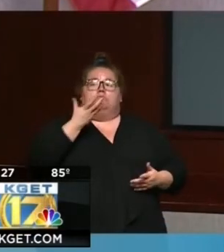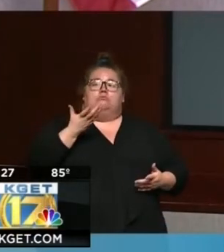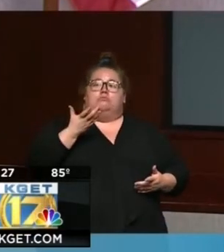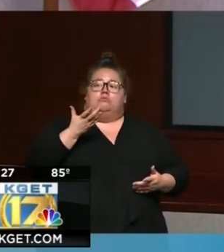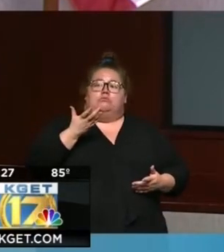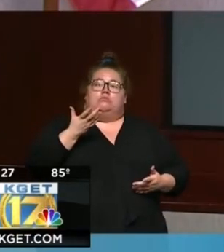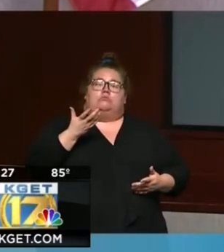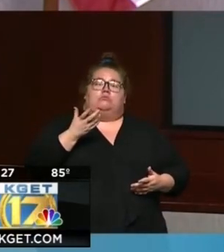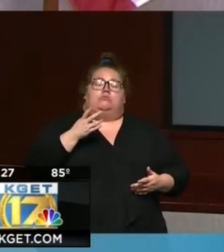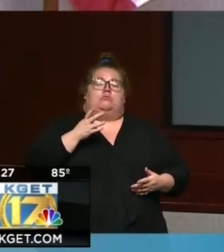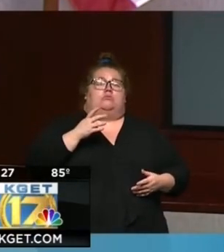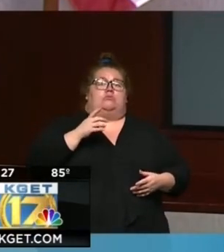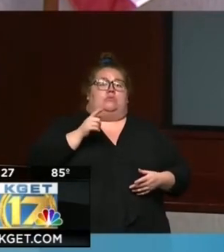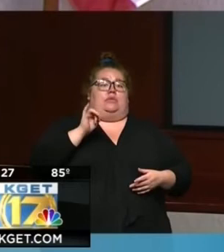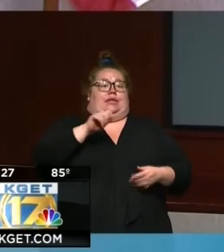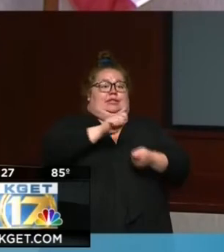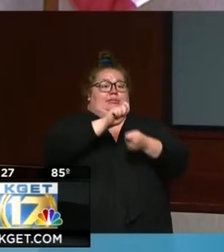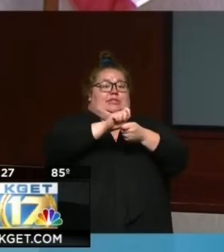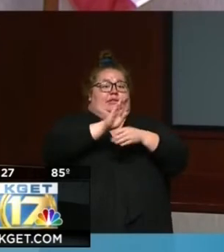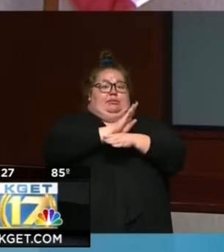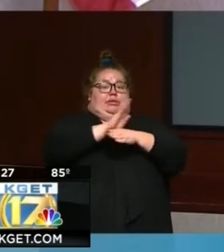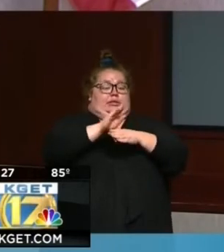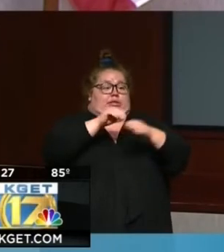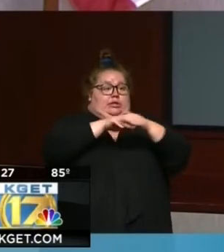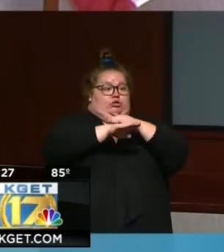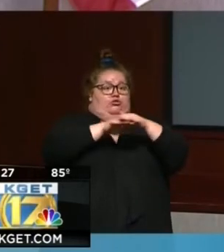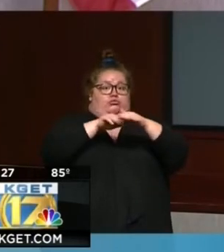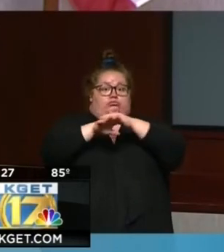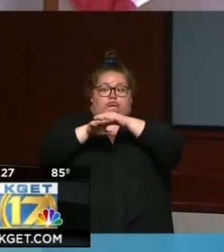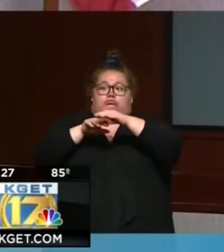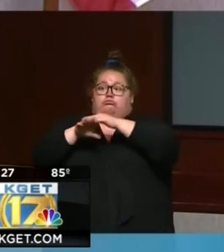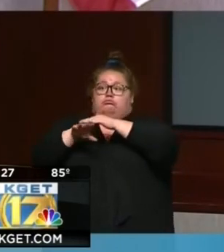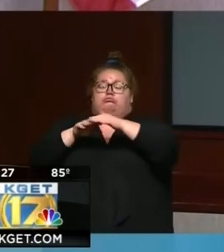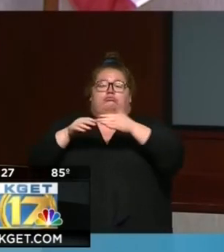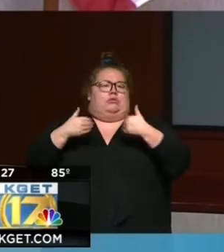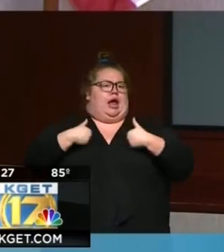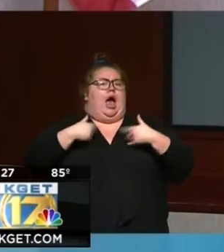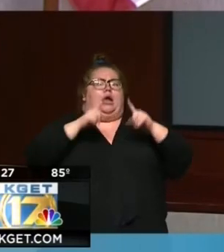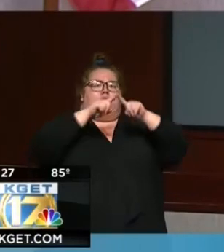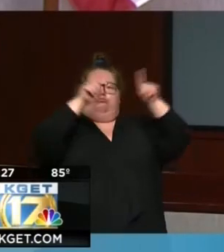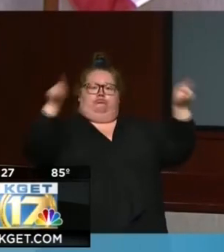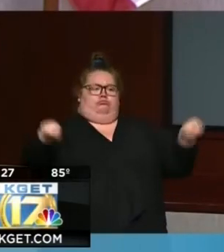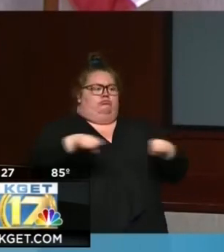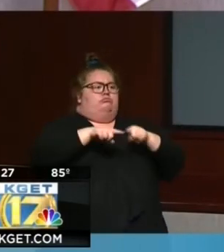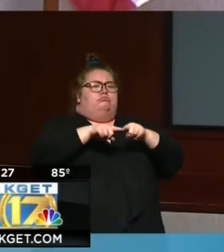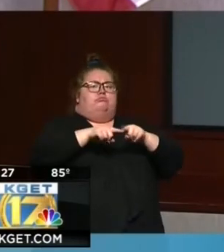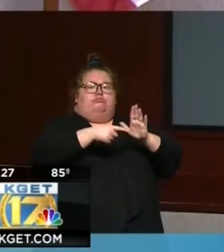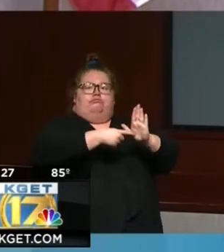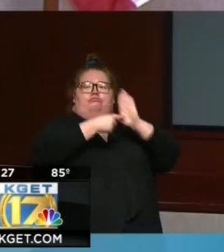EVERY SINGLE PERSON THAT I SAW WAS WEARING A MASK. IN FACTS THOSE PARTICULAR